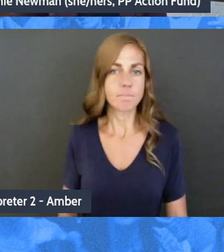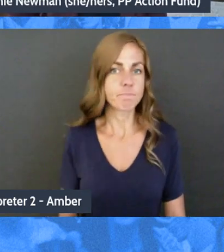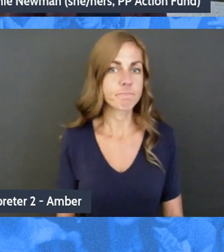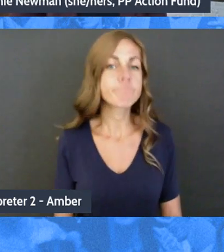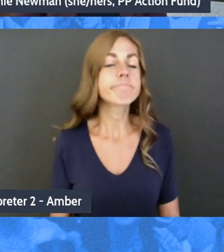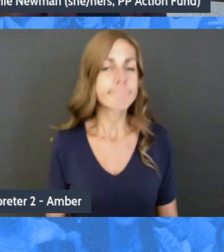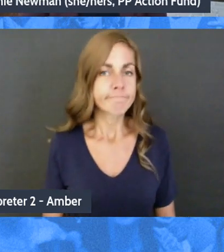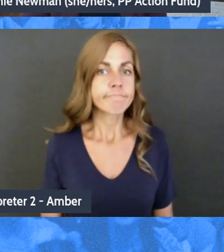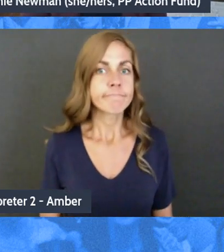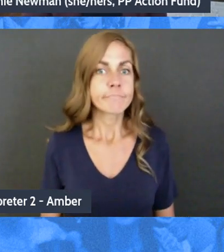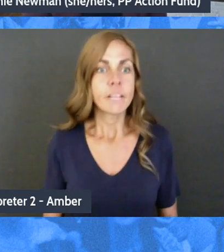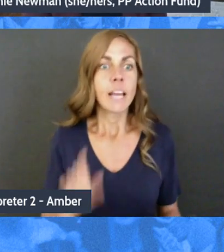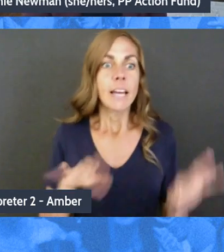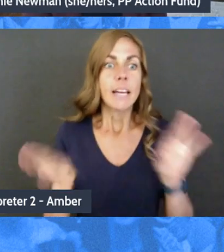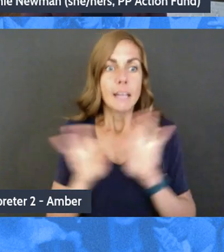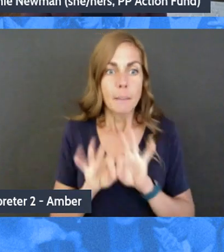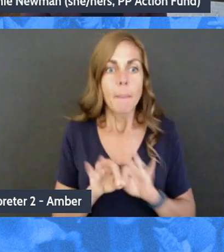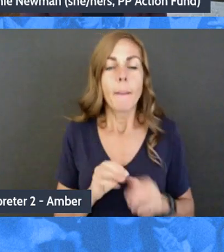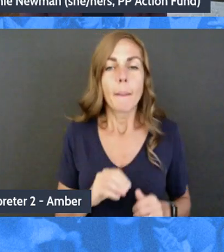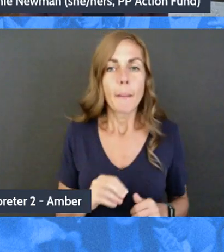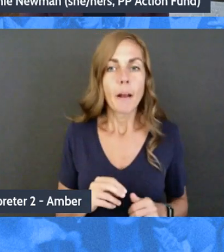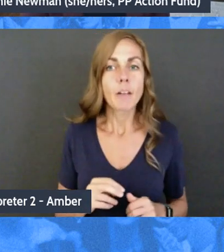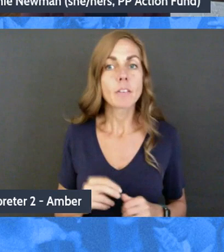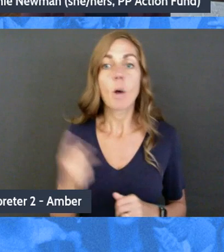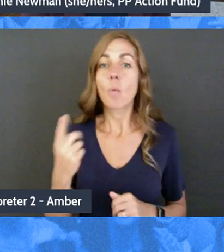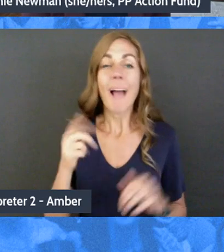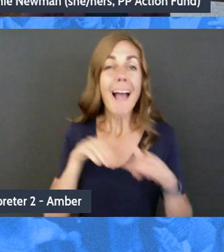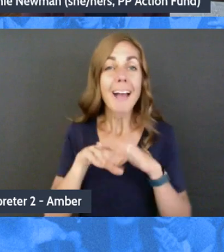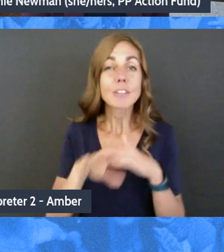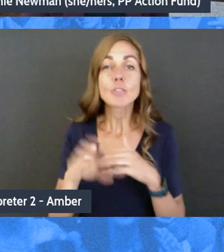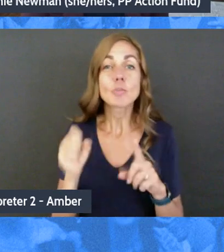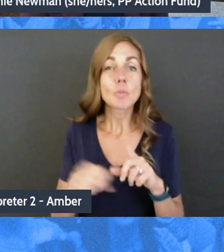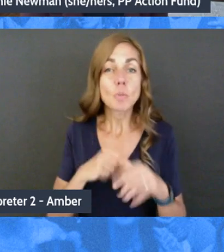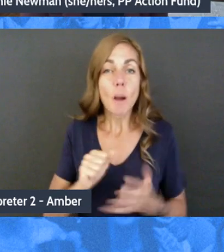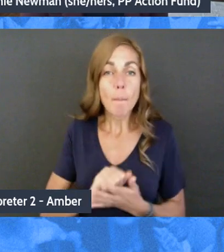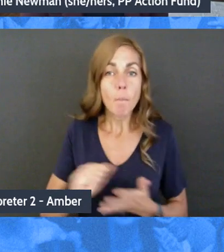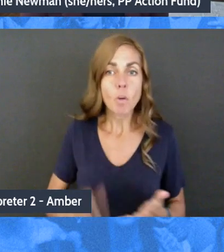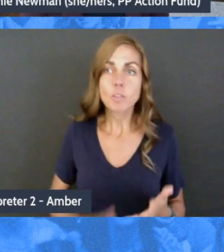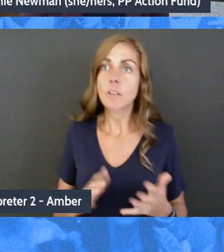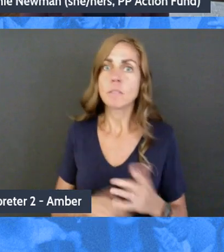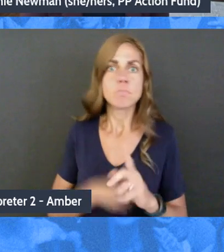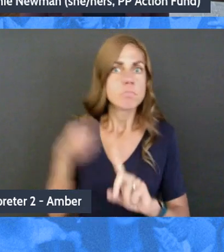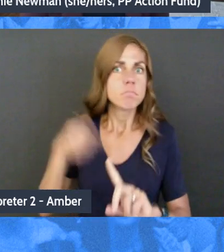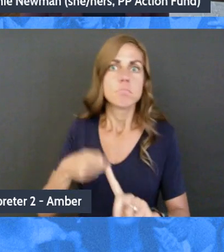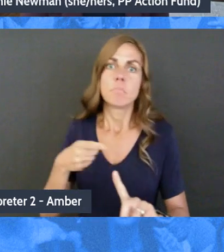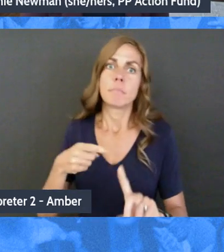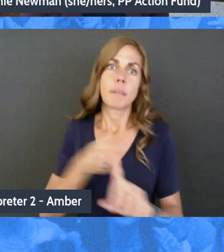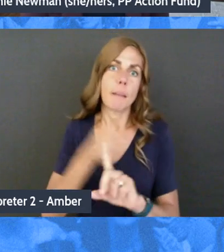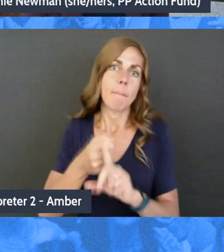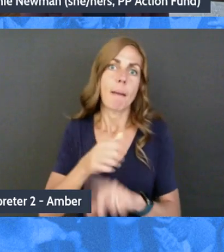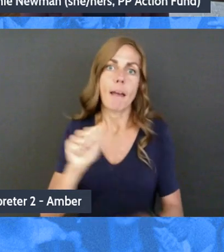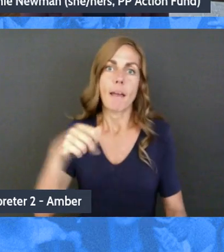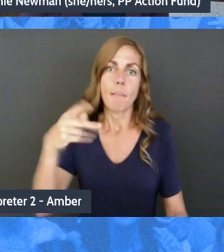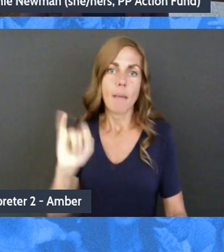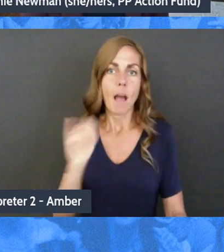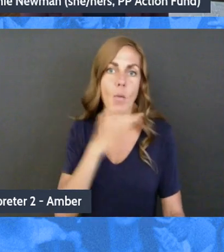So access to abortion greatly impacts Asian American Pacific Islander women. So we know that AAPIs are overrepresented